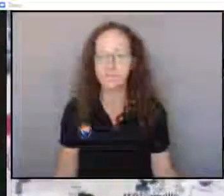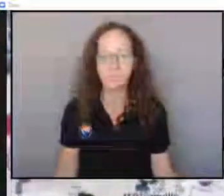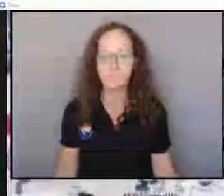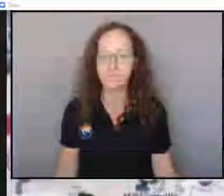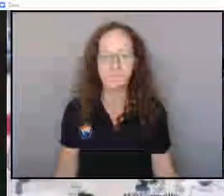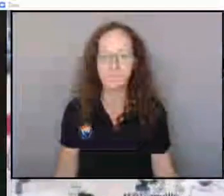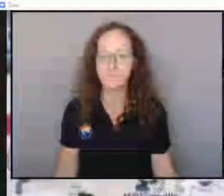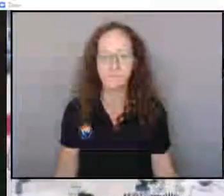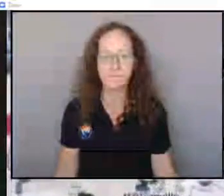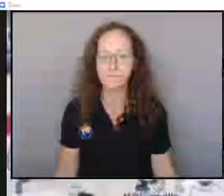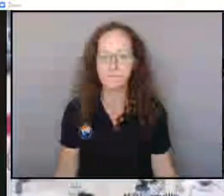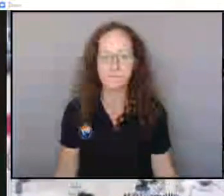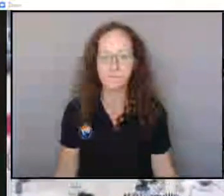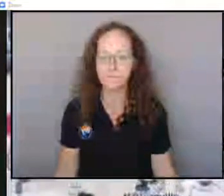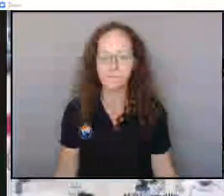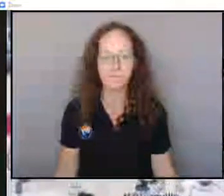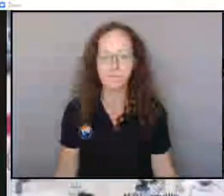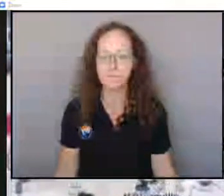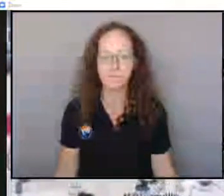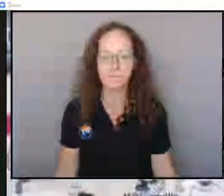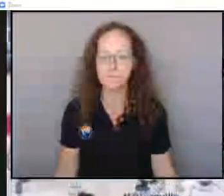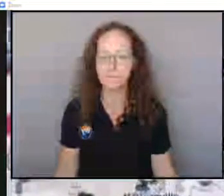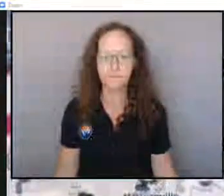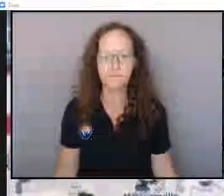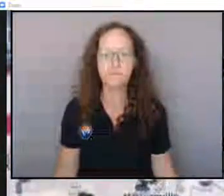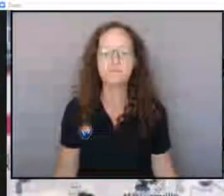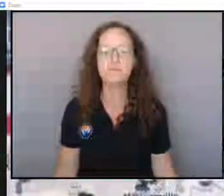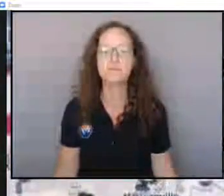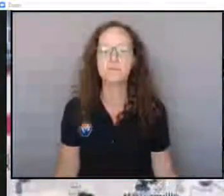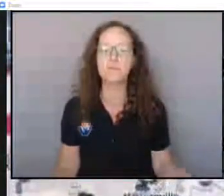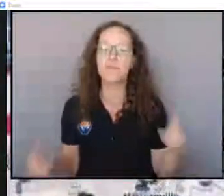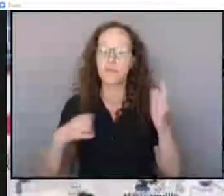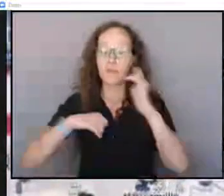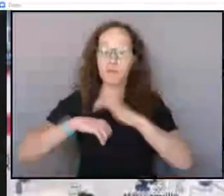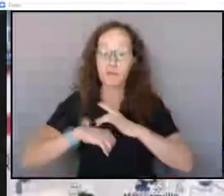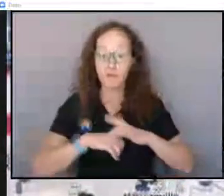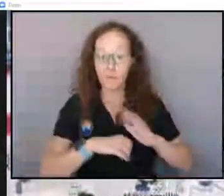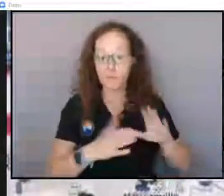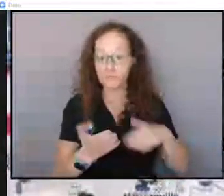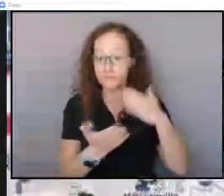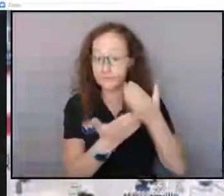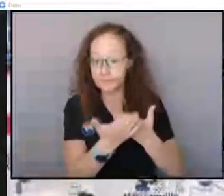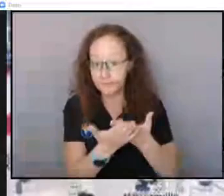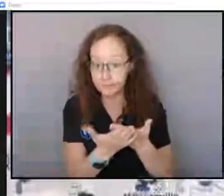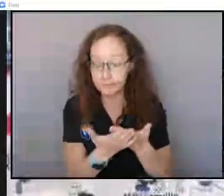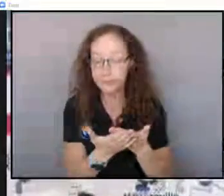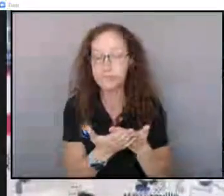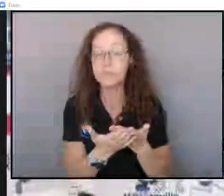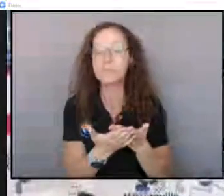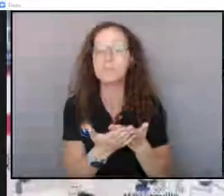MODERATED WEATHER, WE MADE GREAT STRIDES.